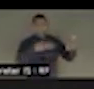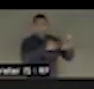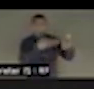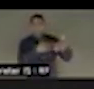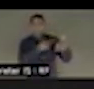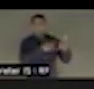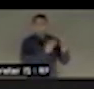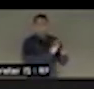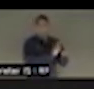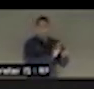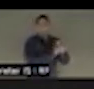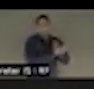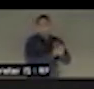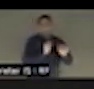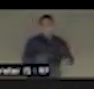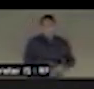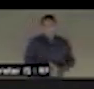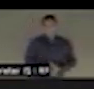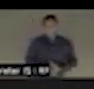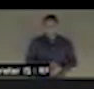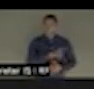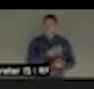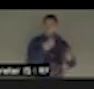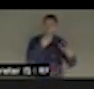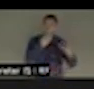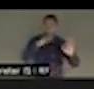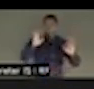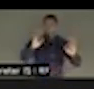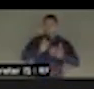The toolkit was created with the help of end users.